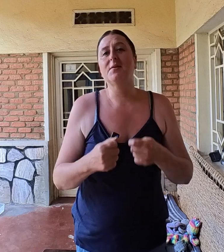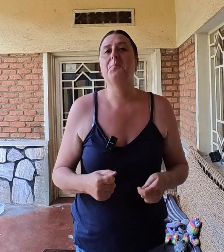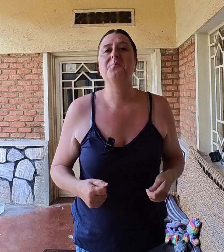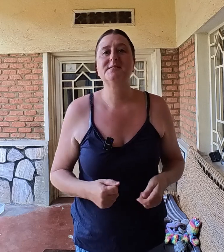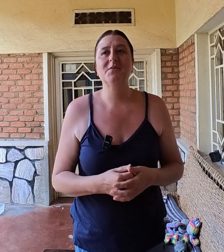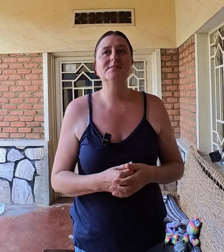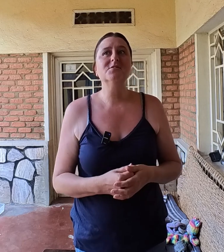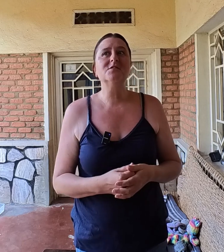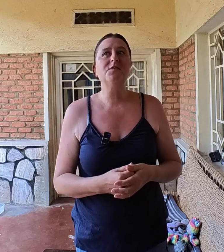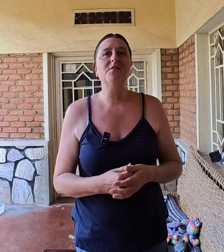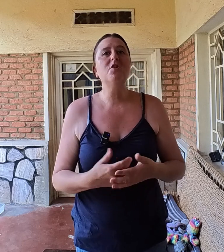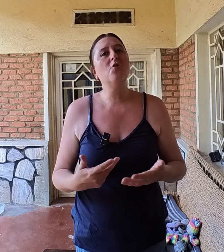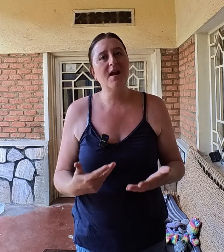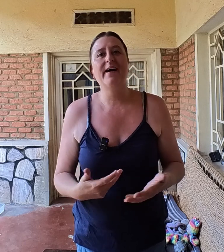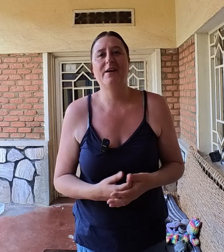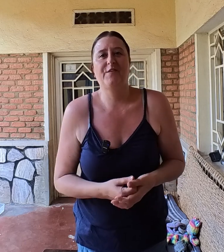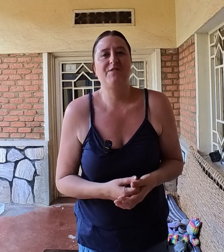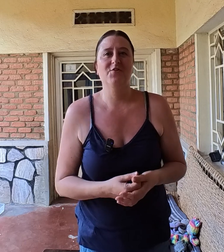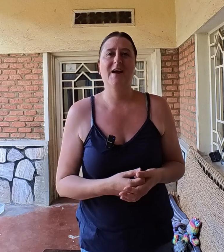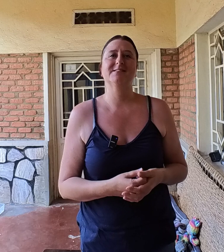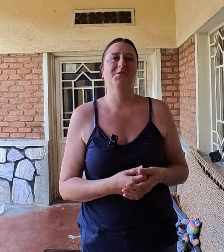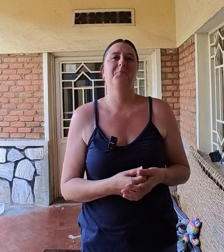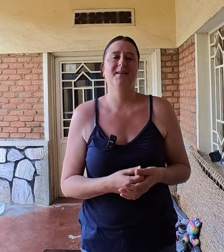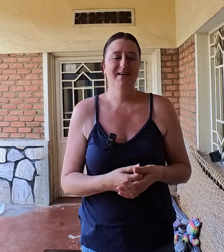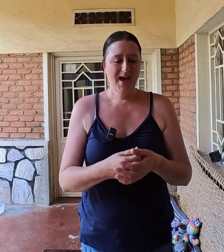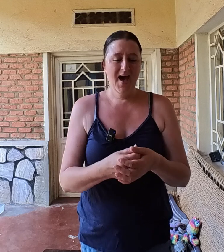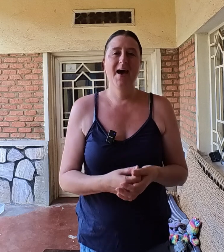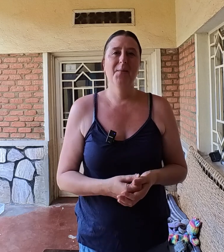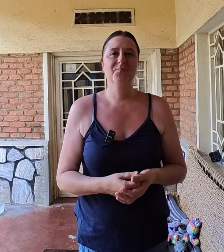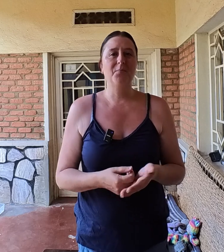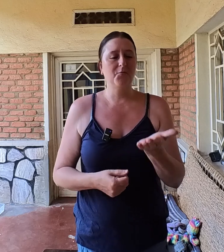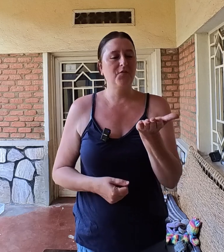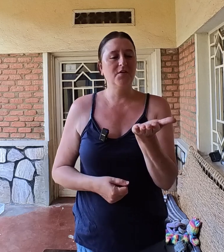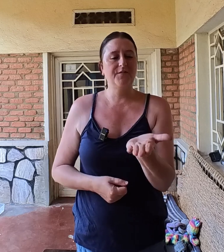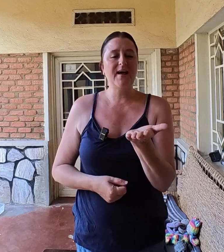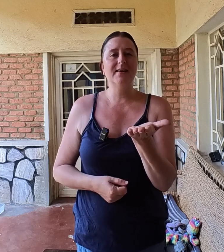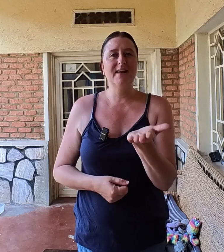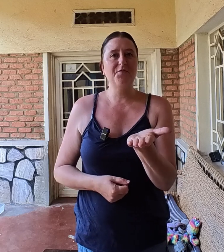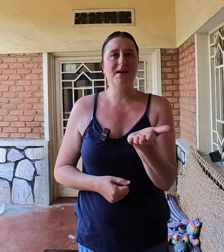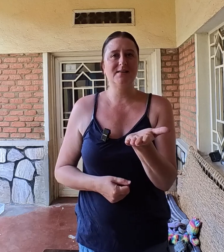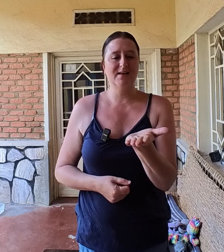eat them. So it's not a very long life if you're a grasshopper. But we've got the flat left hand